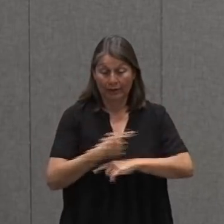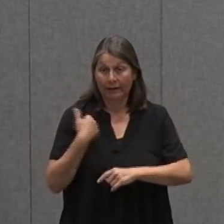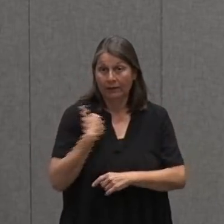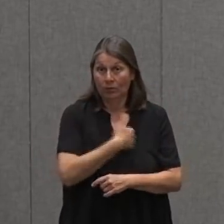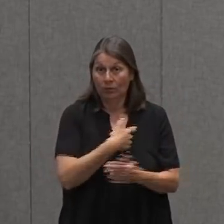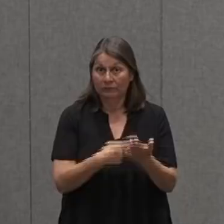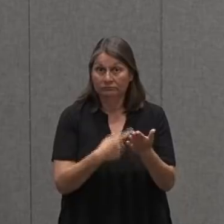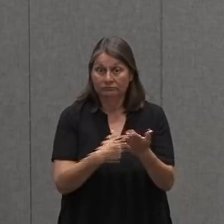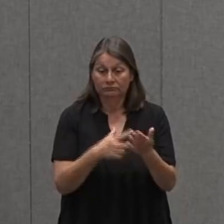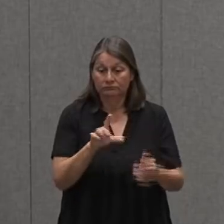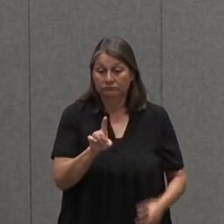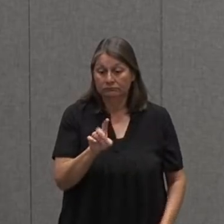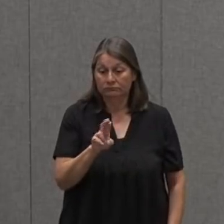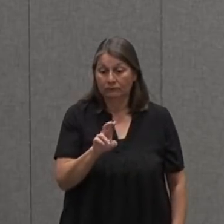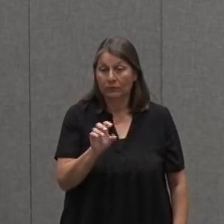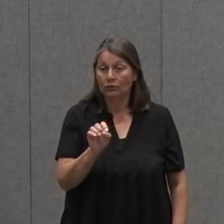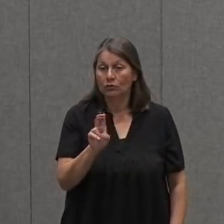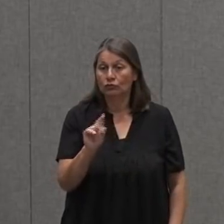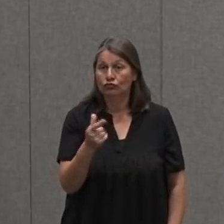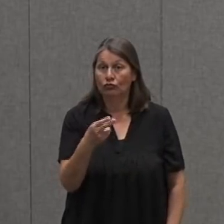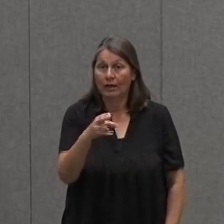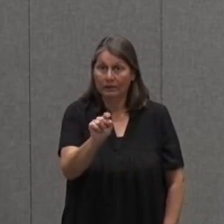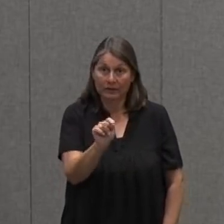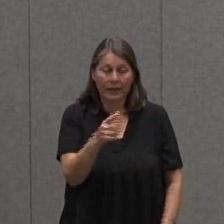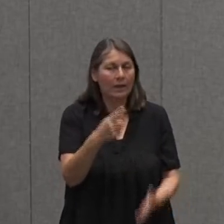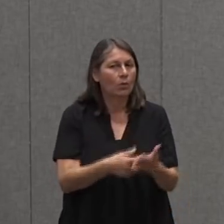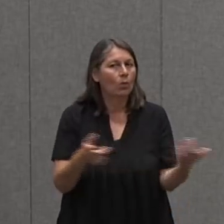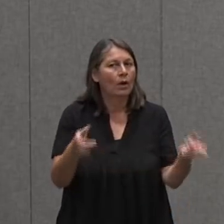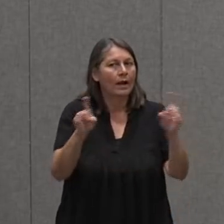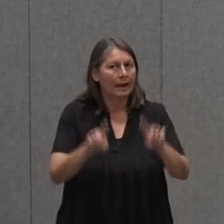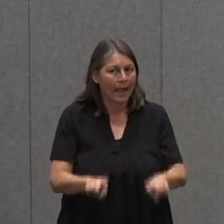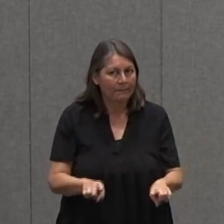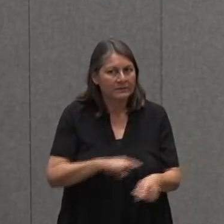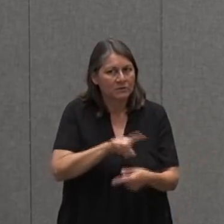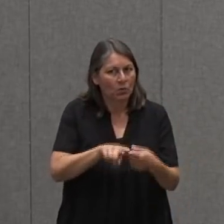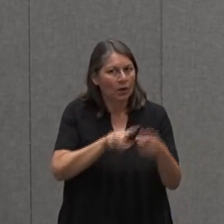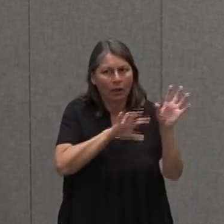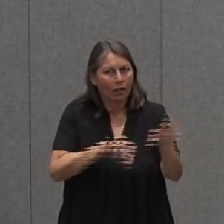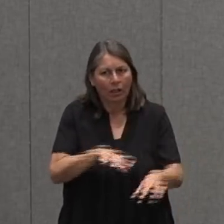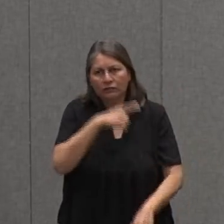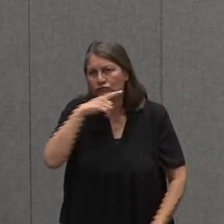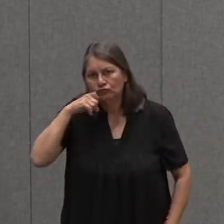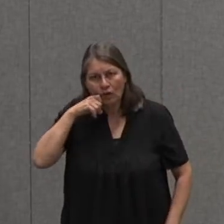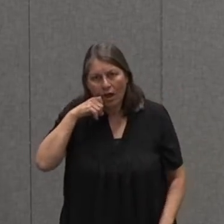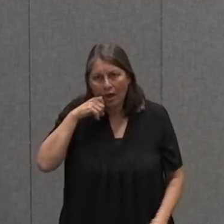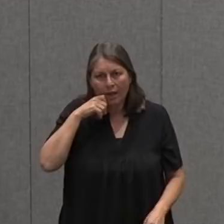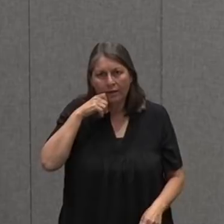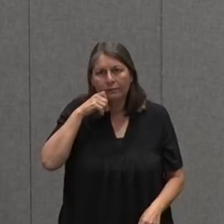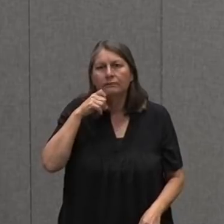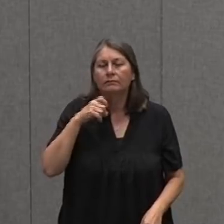and what happens to our environment in drought. So those are things that happen in nature,